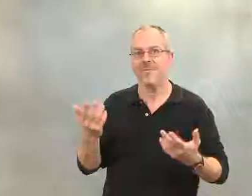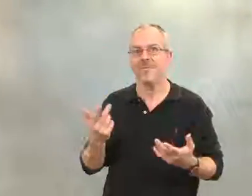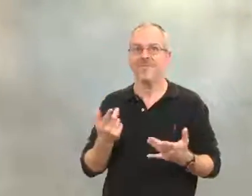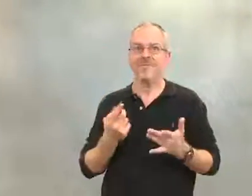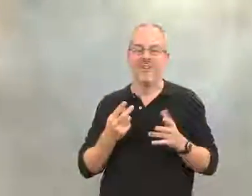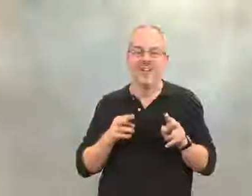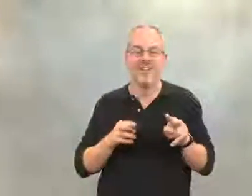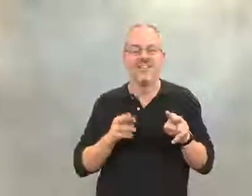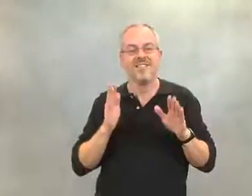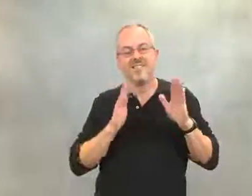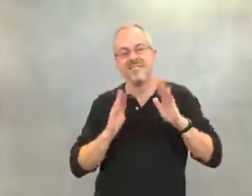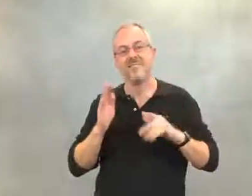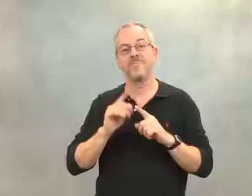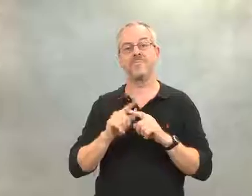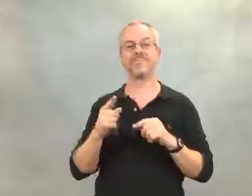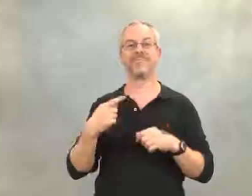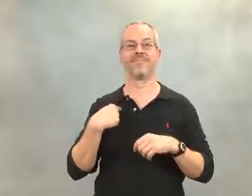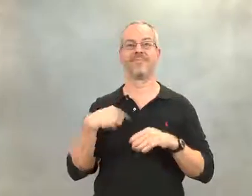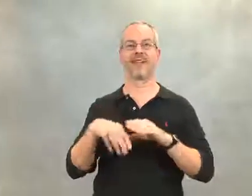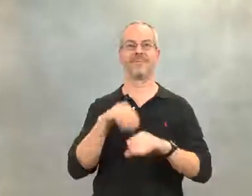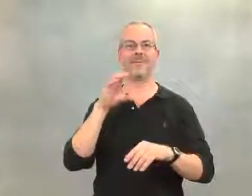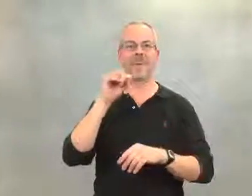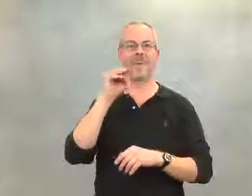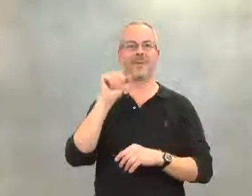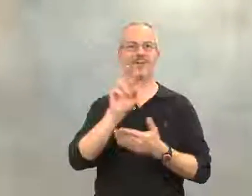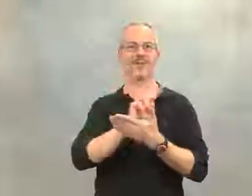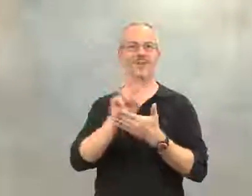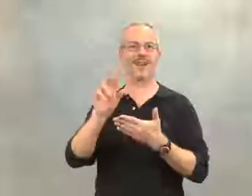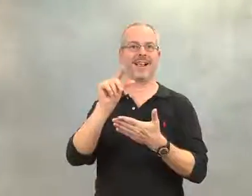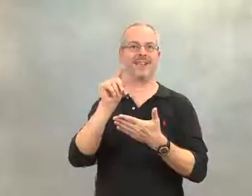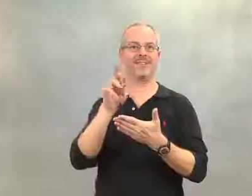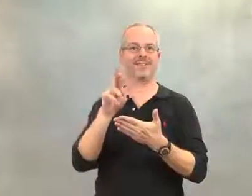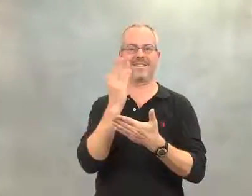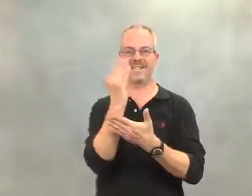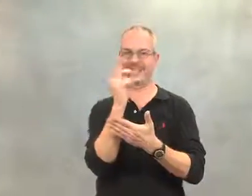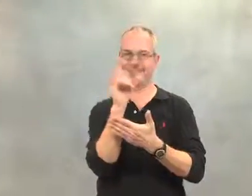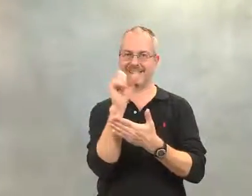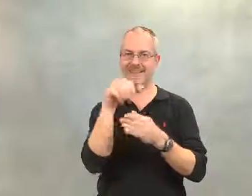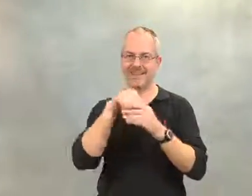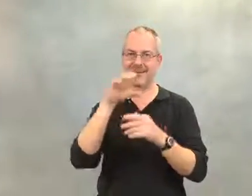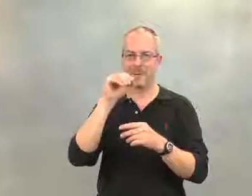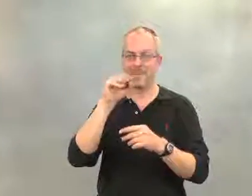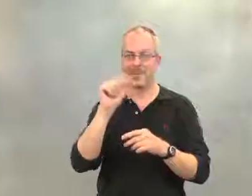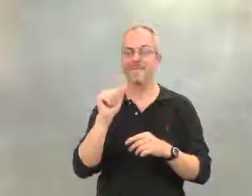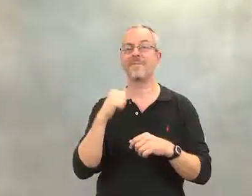So my parents were worried, but I came out of the coma after 15 days.